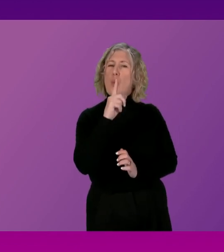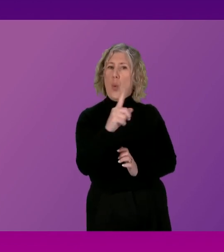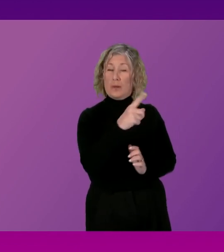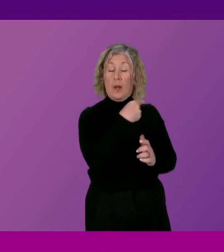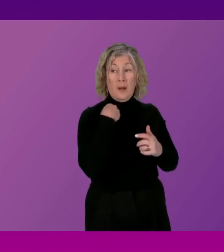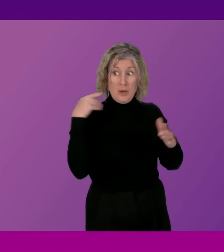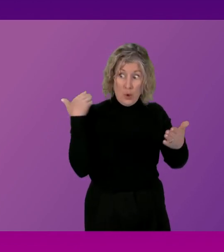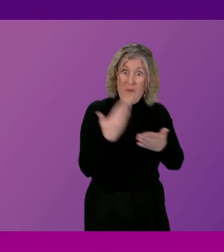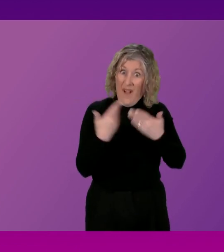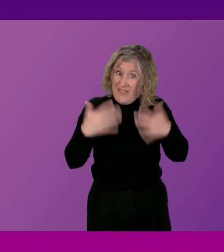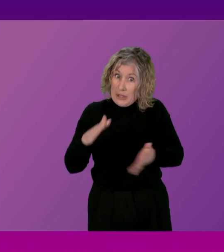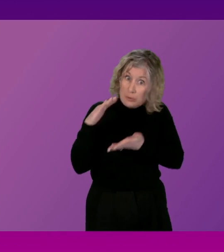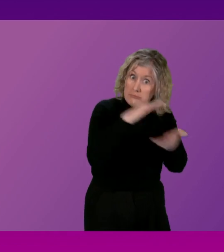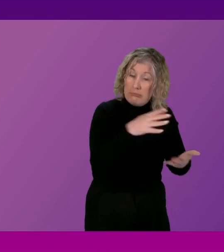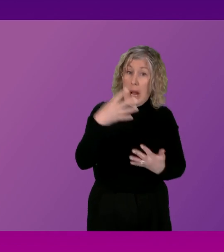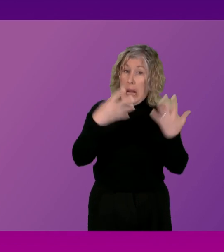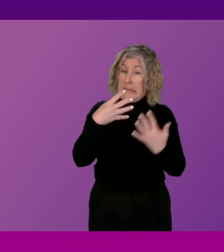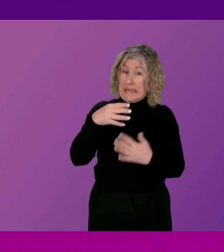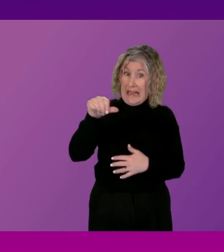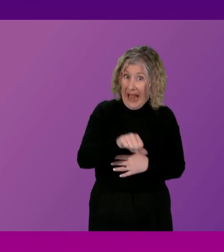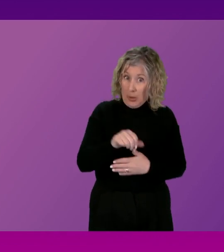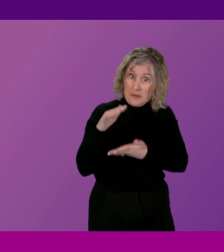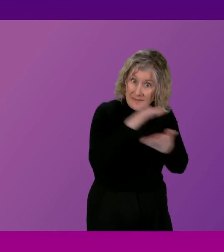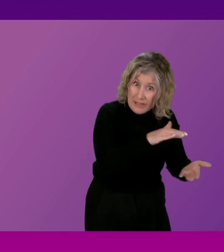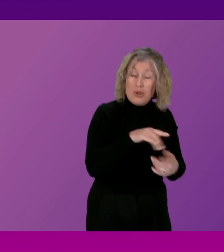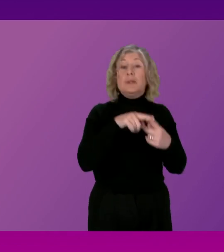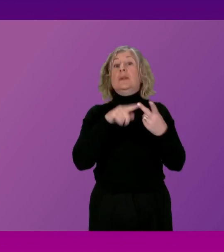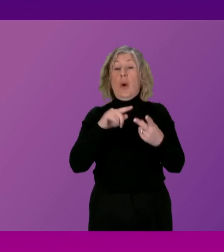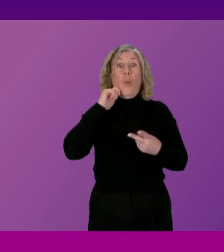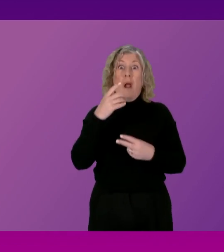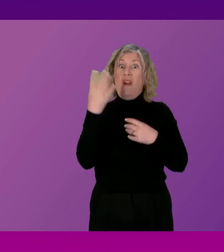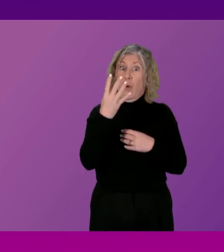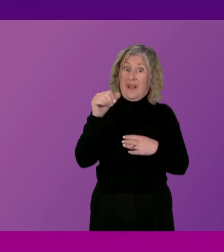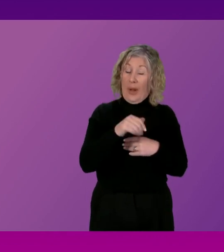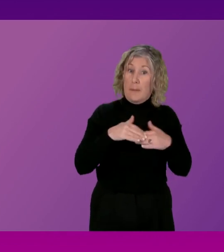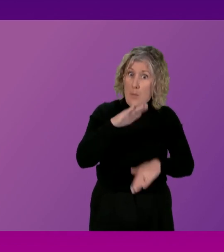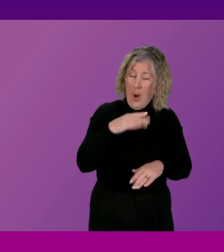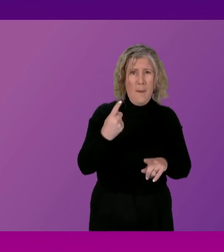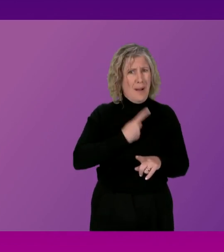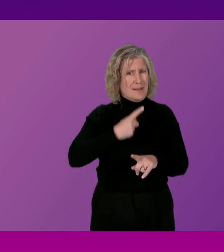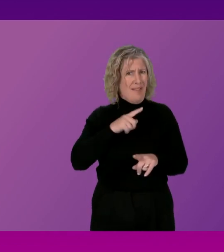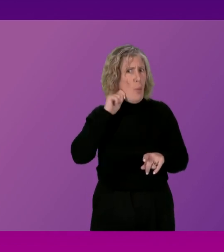That is why, when I submit my final statement, unredacted WhatsApp messages will be handed